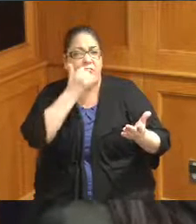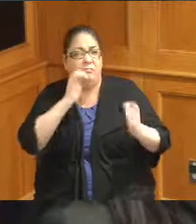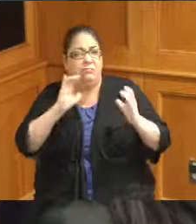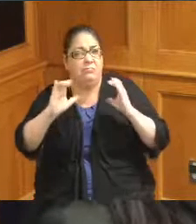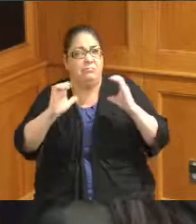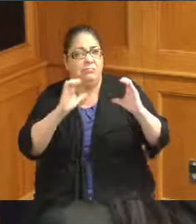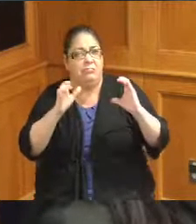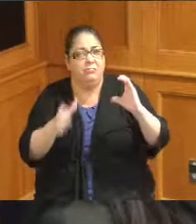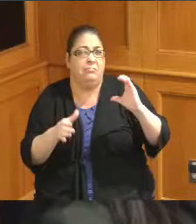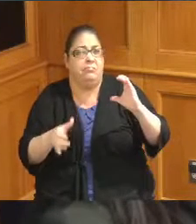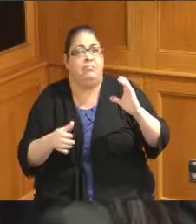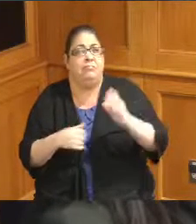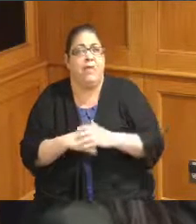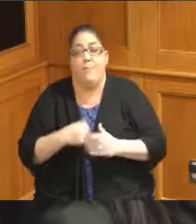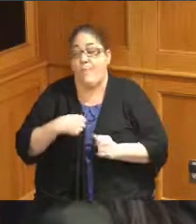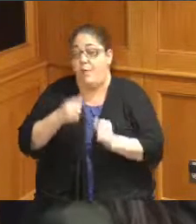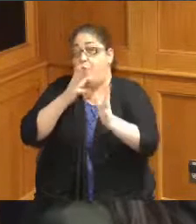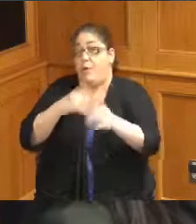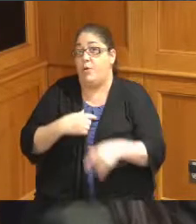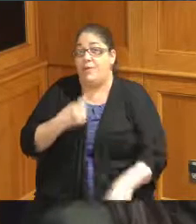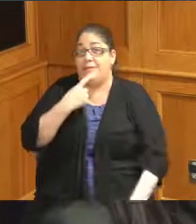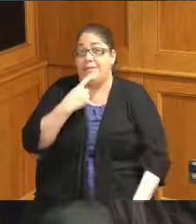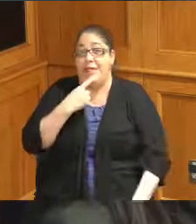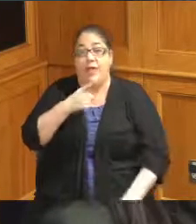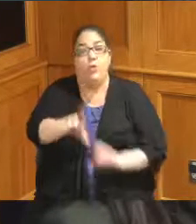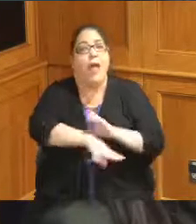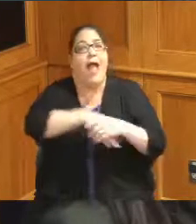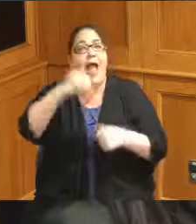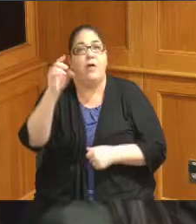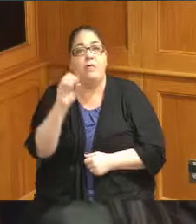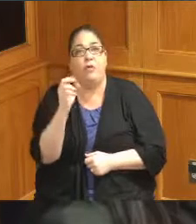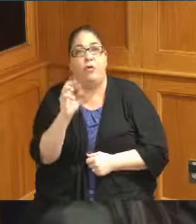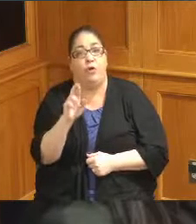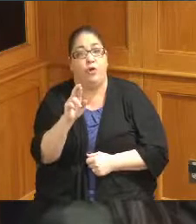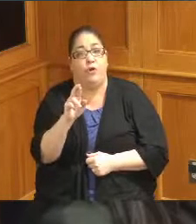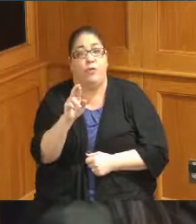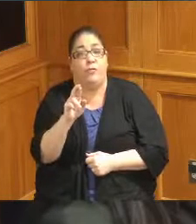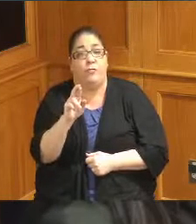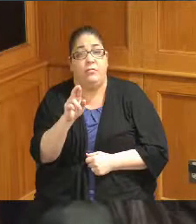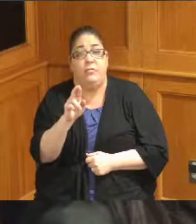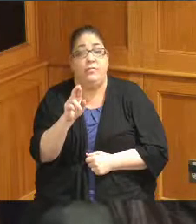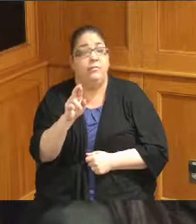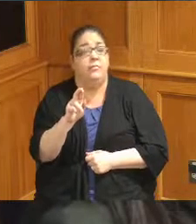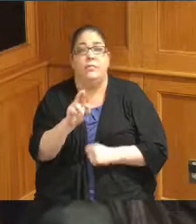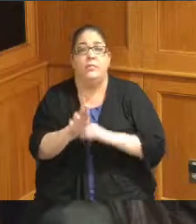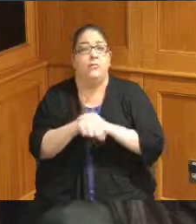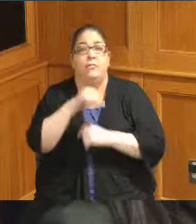if people would tell me my grandmother would say you're out of order you're out of line and then